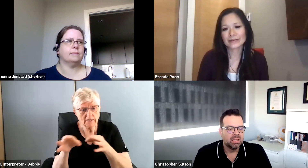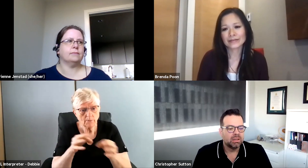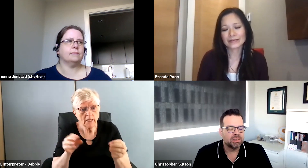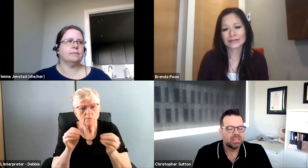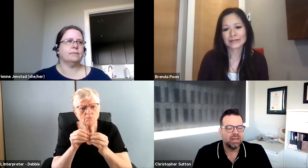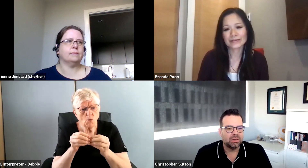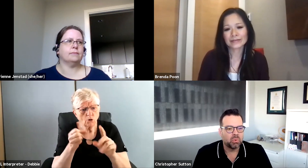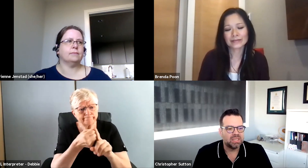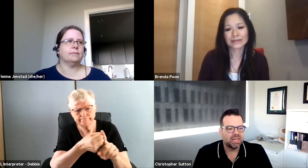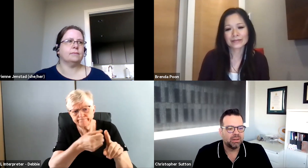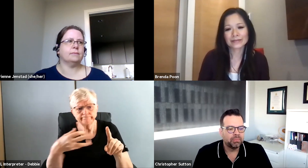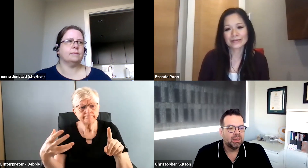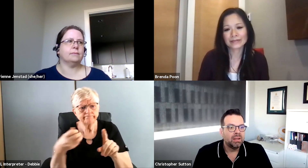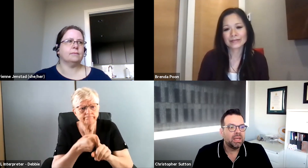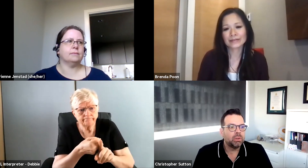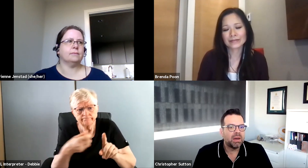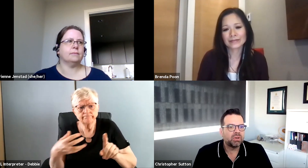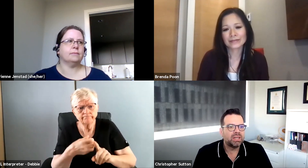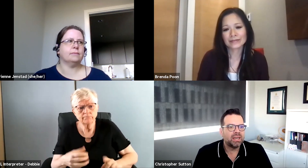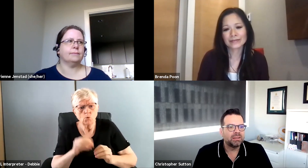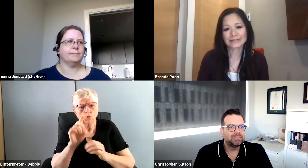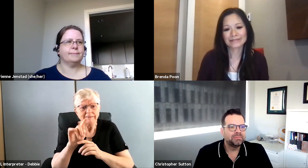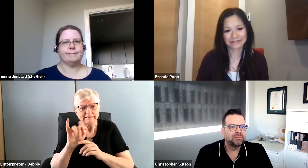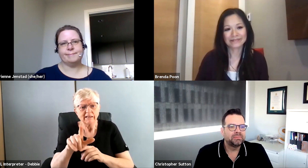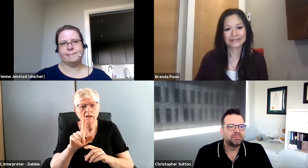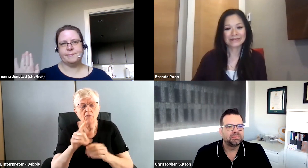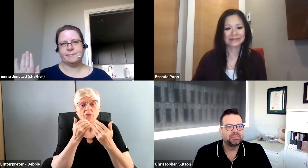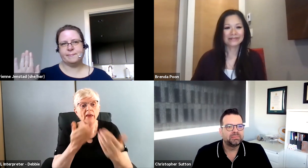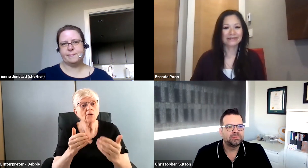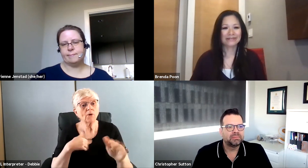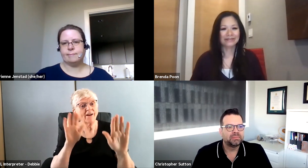THANK YOU AND HAVE A GREAT DAY.